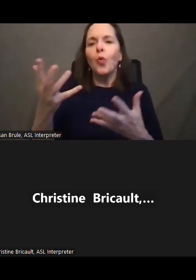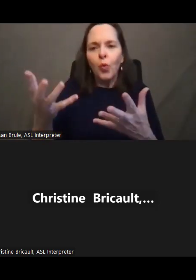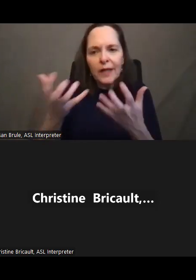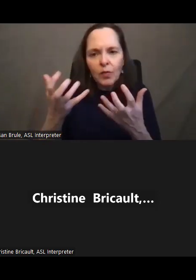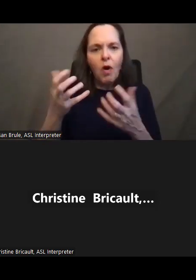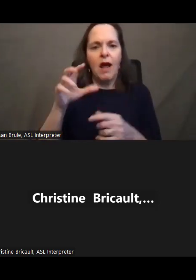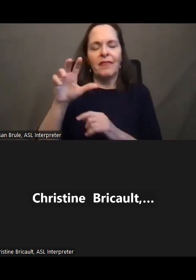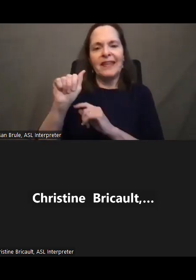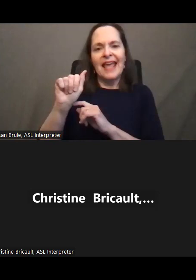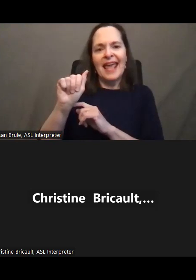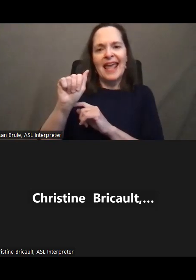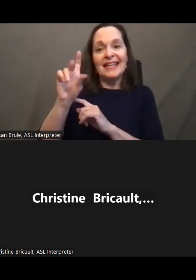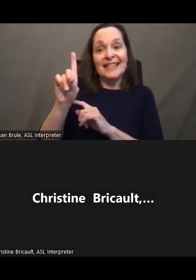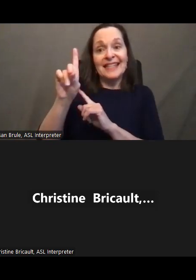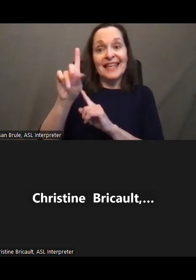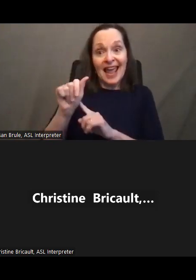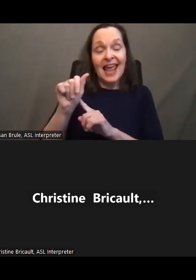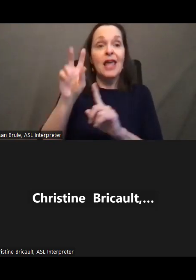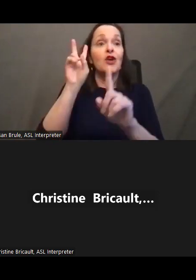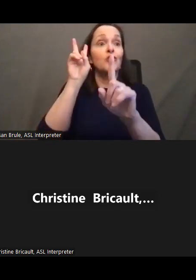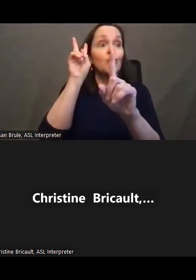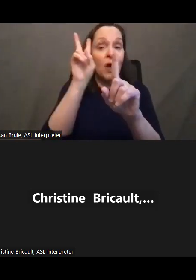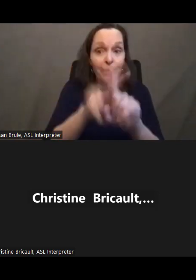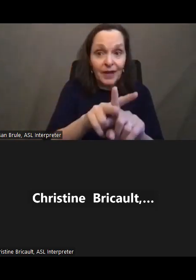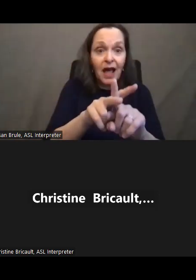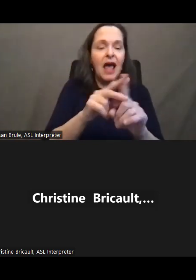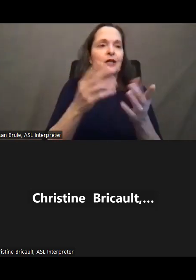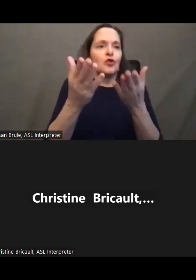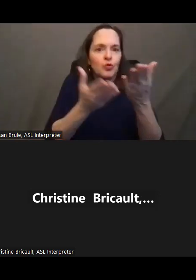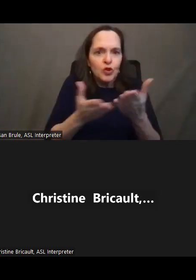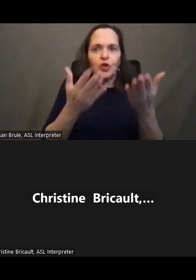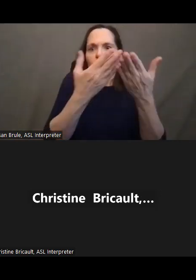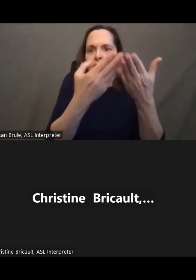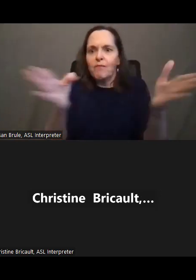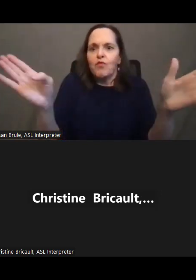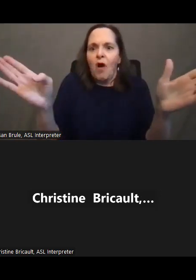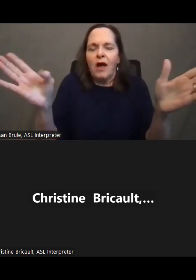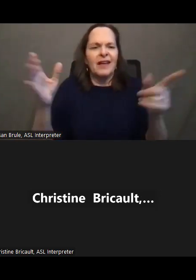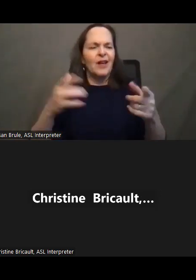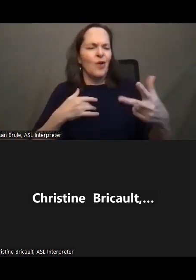So that the protections afforded by the ADA were broadly provided